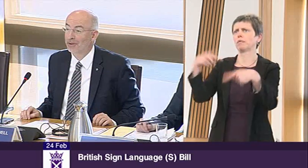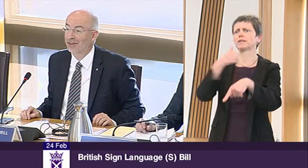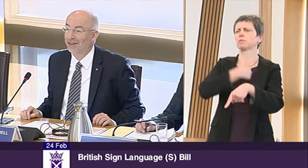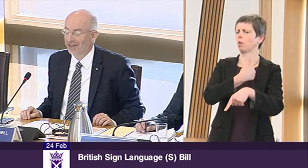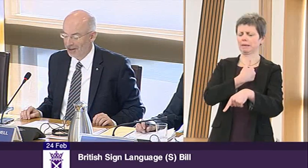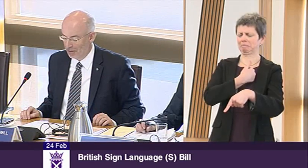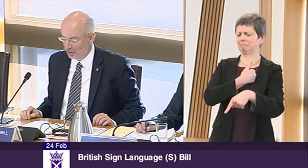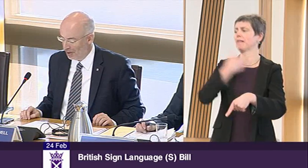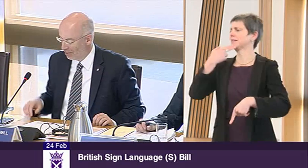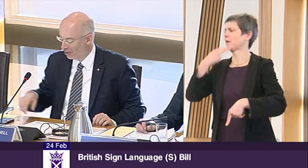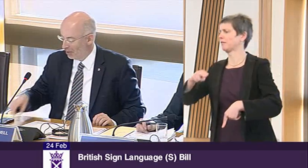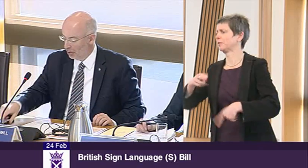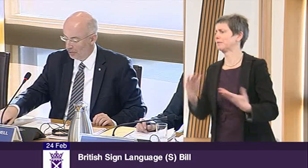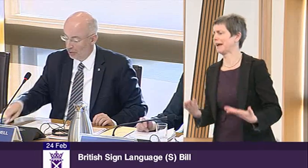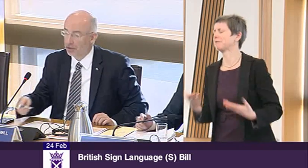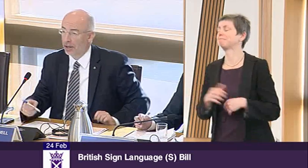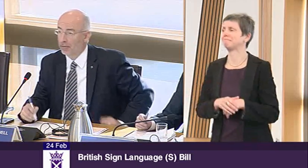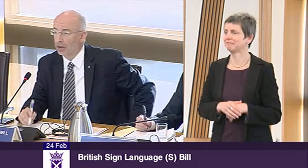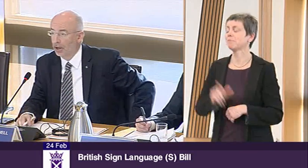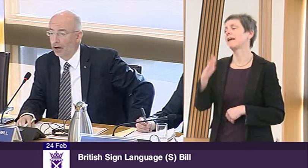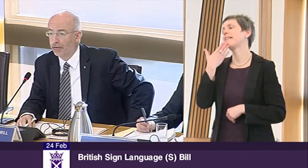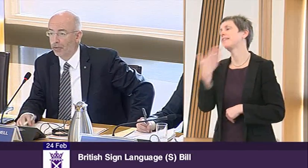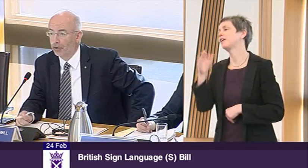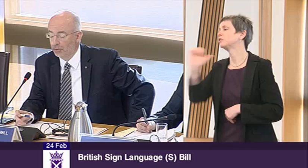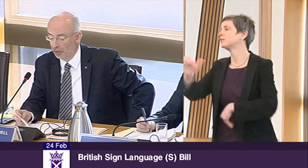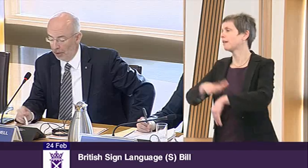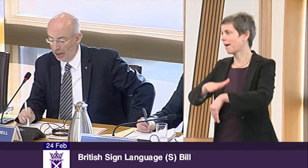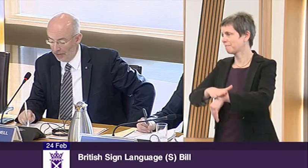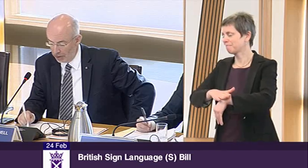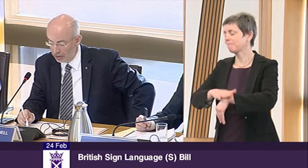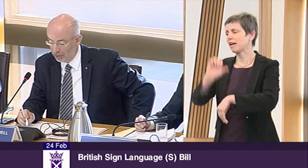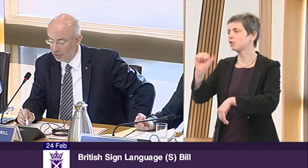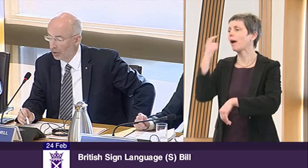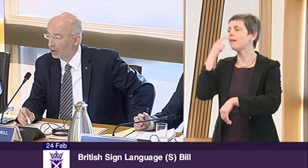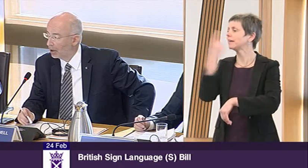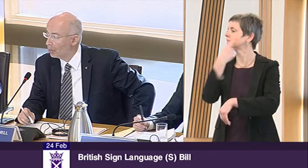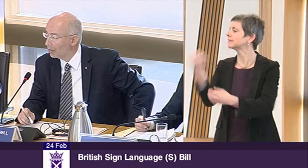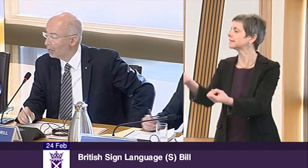but it is now the afternoon. Thank you very much for your time and your evidence. We will